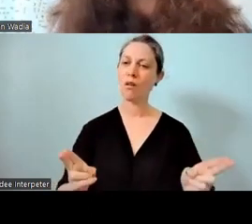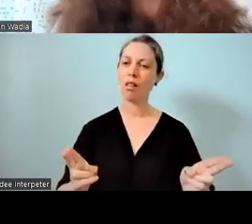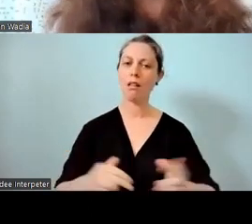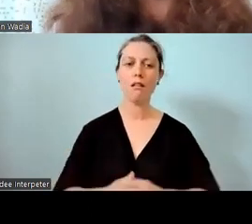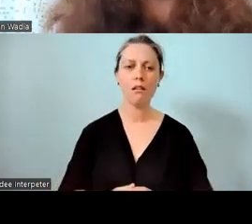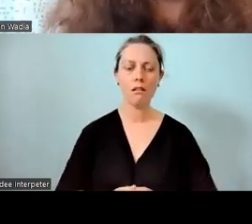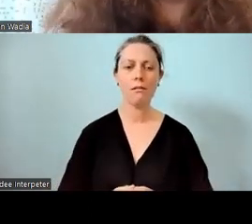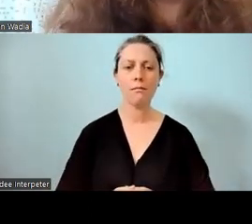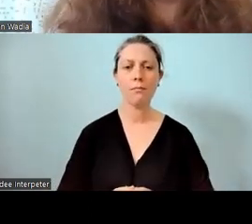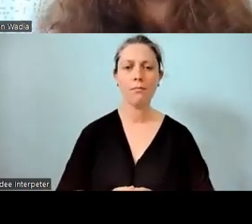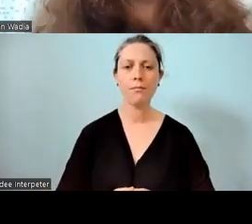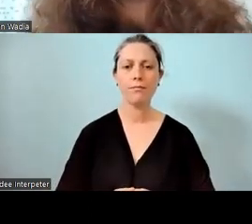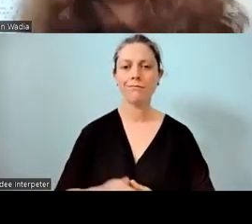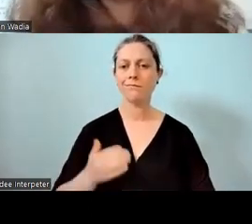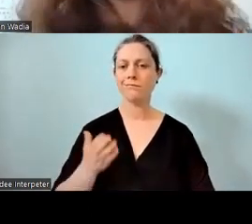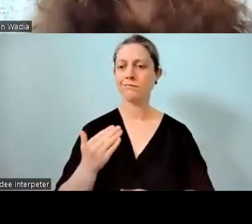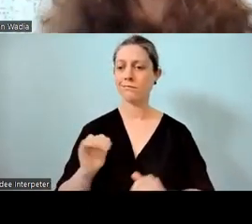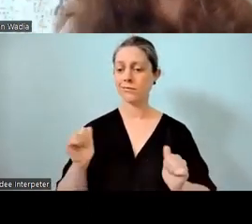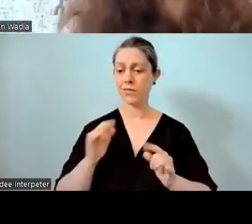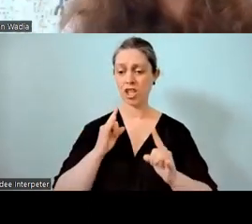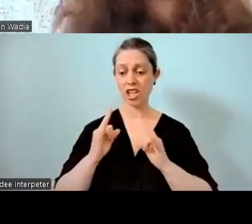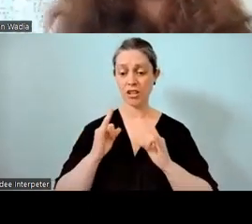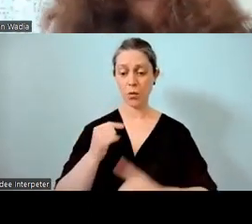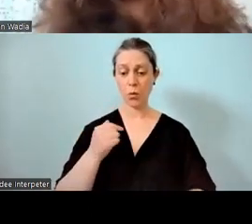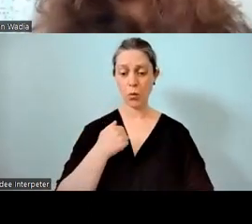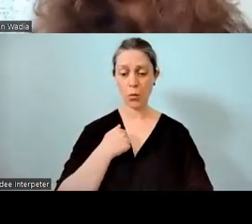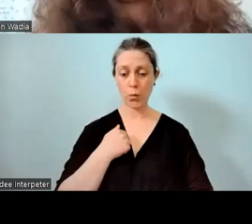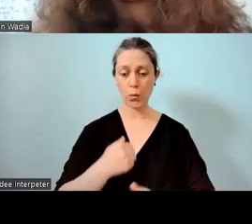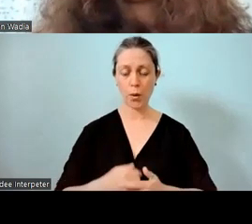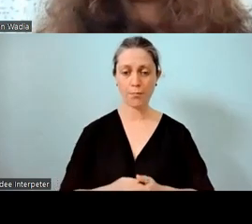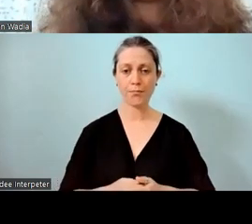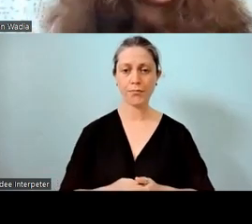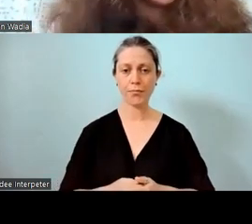I recently did a interview a few months ago actually with one of the disabled people.